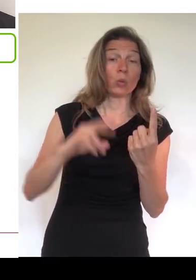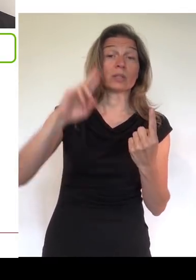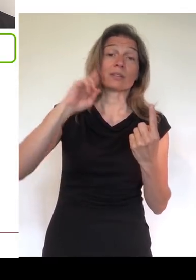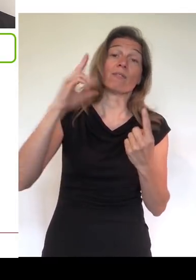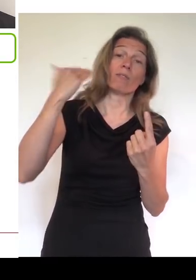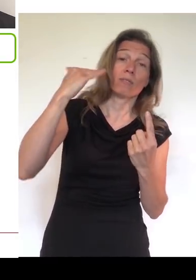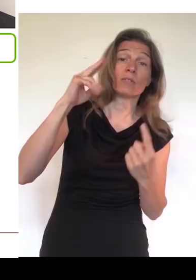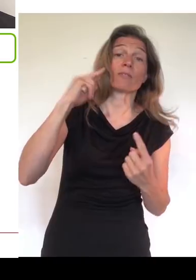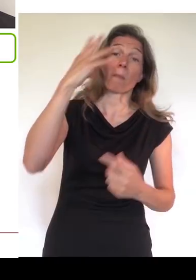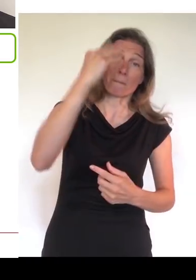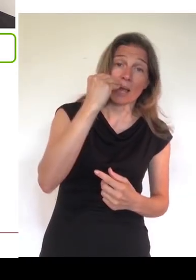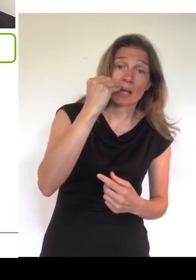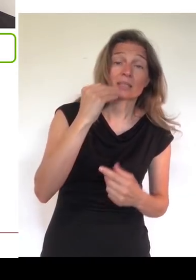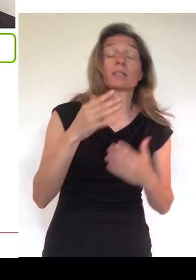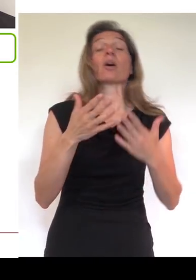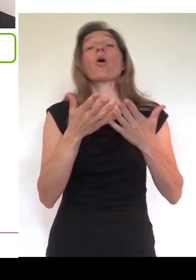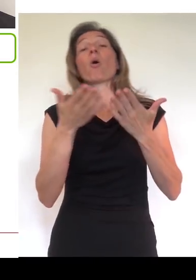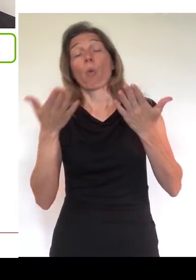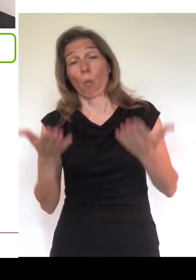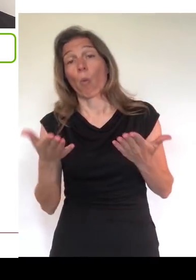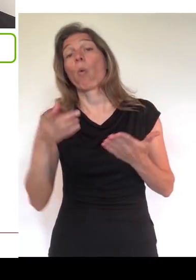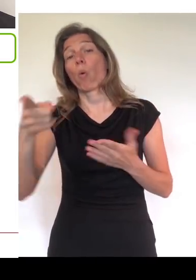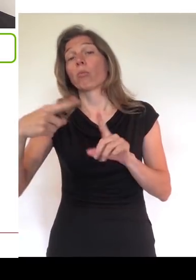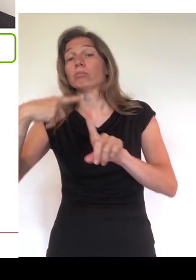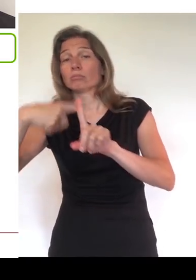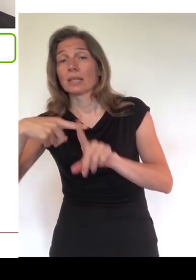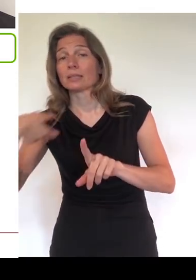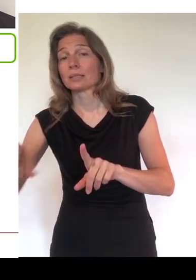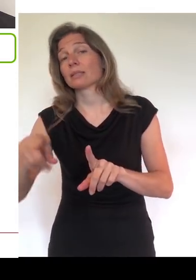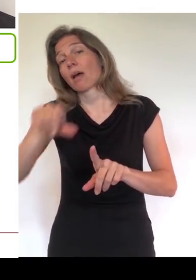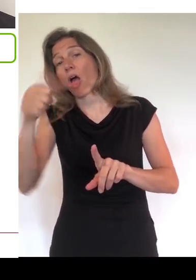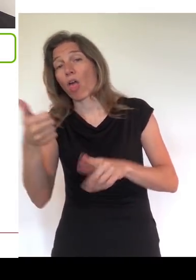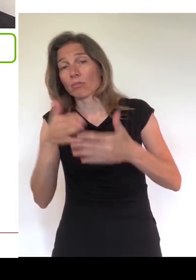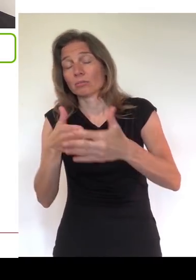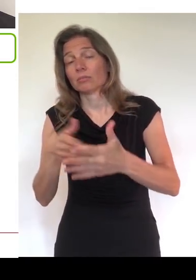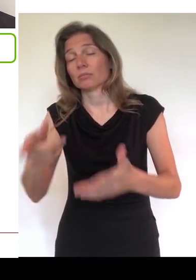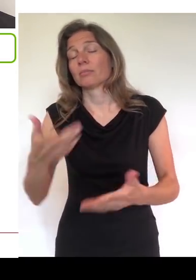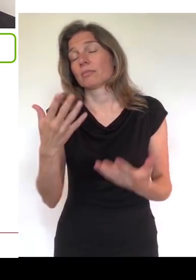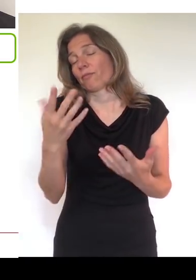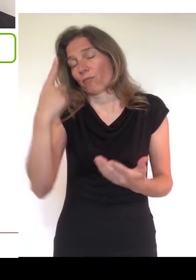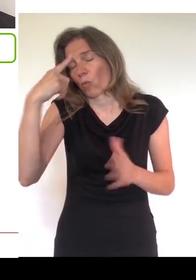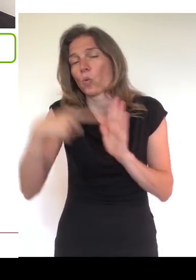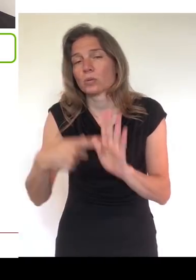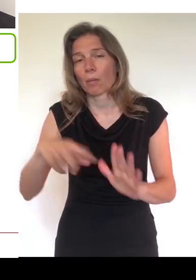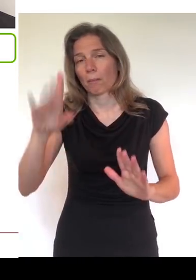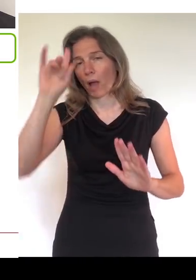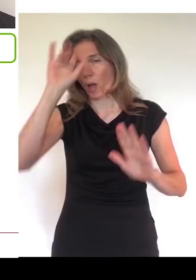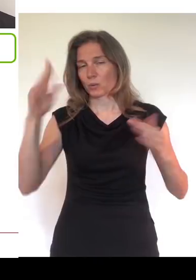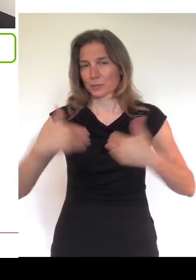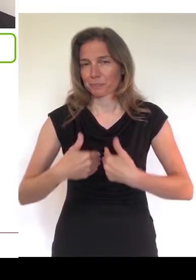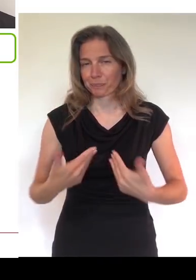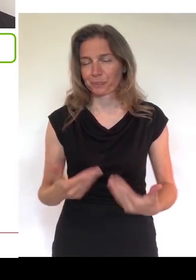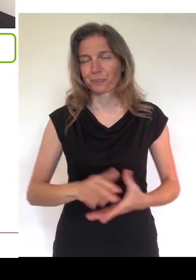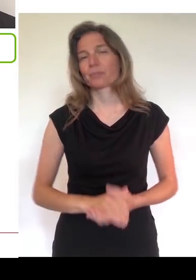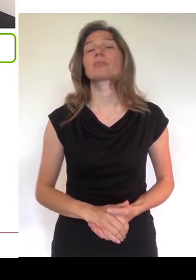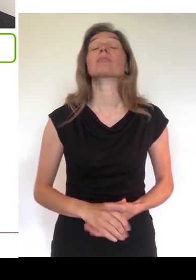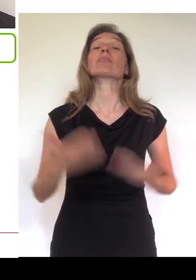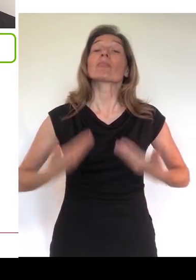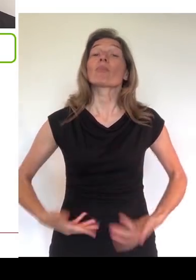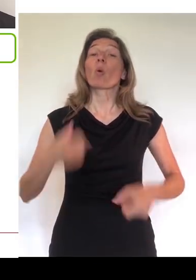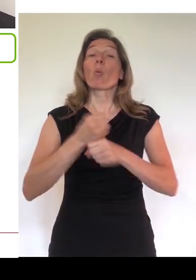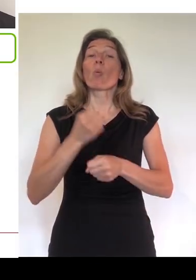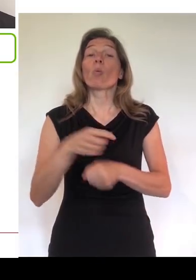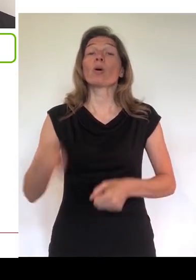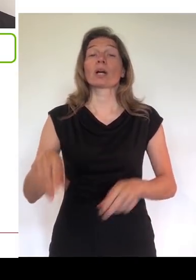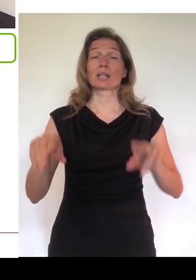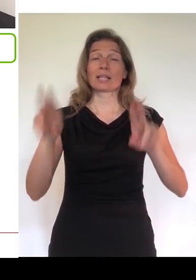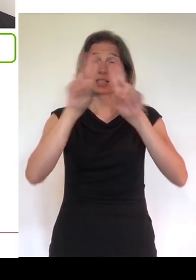We have an international department that's where I myself work and that is the department where we share our knowledge